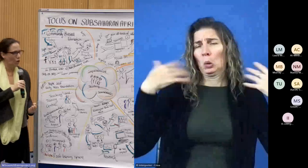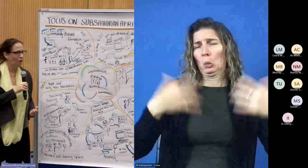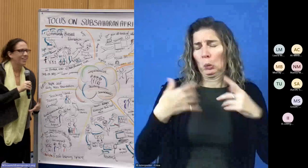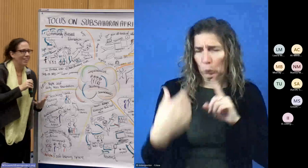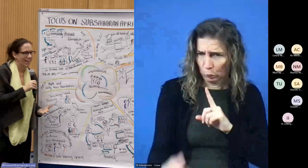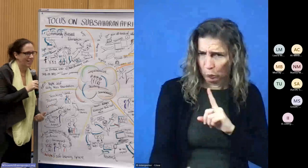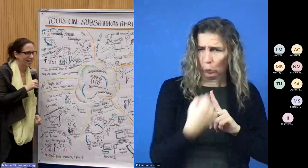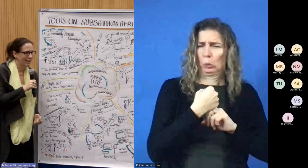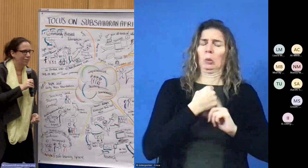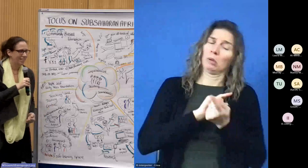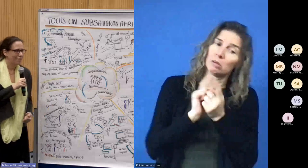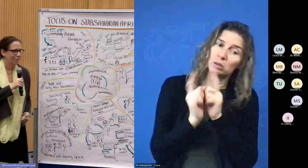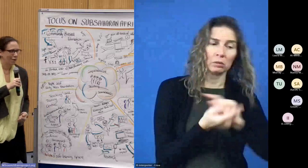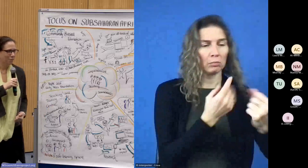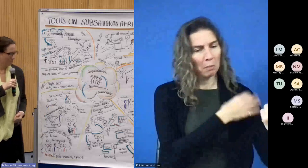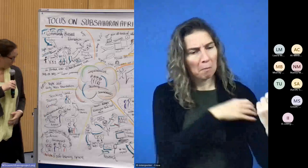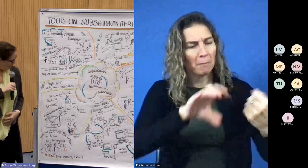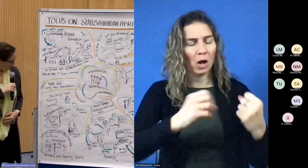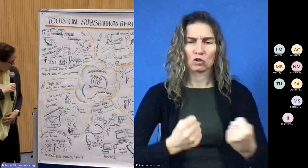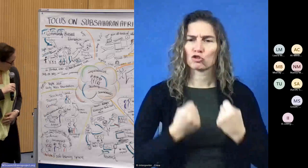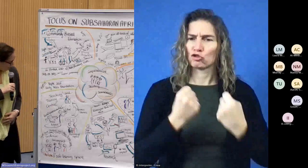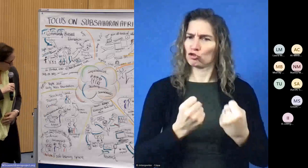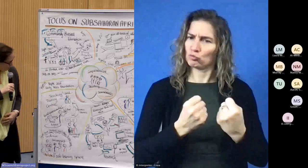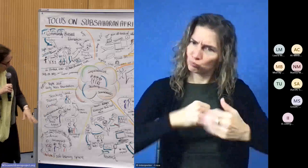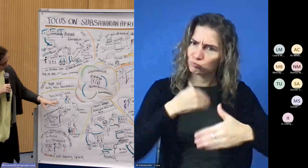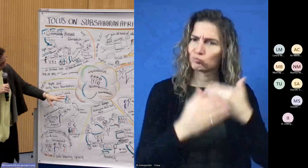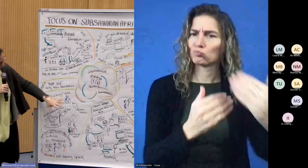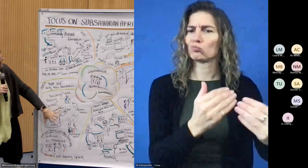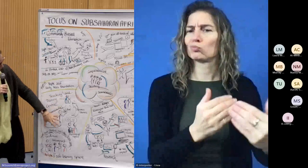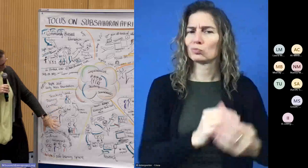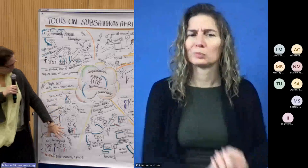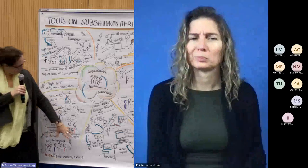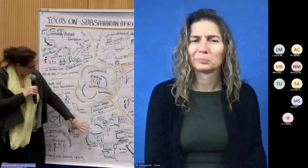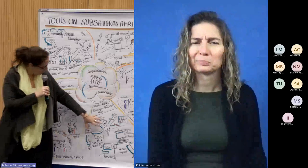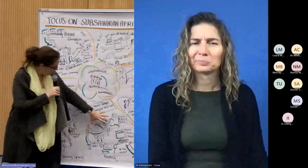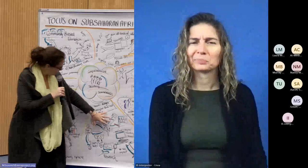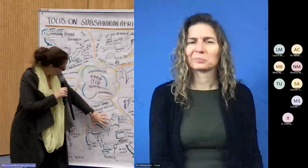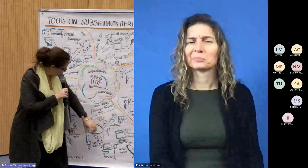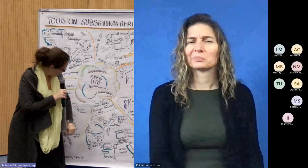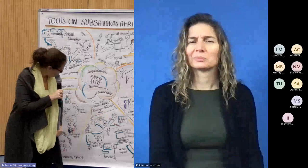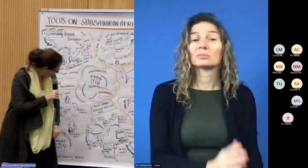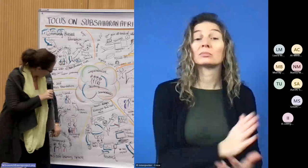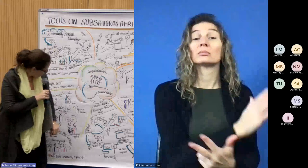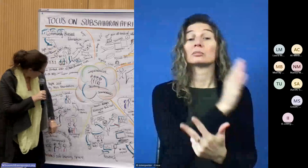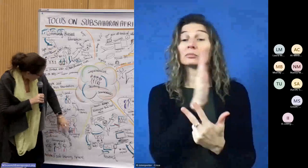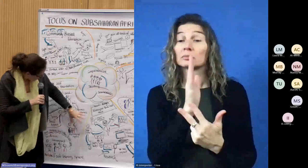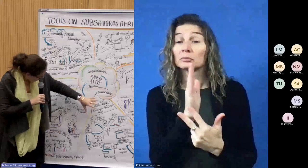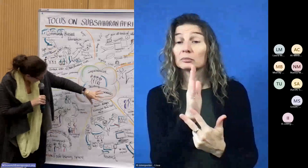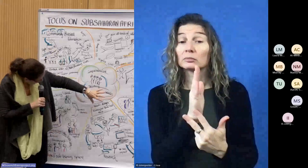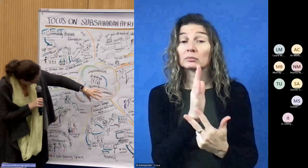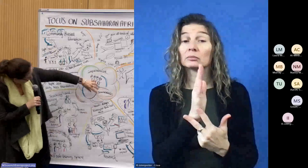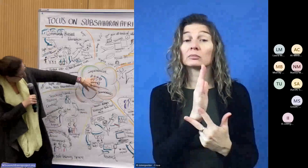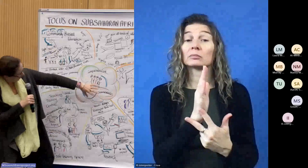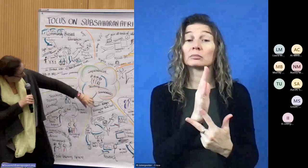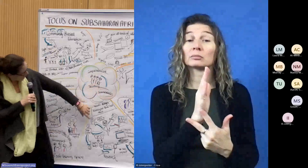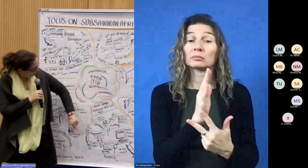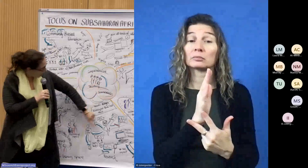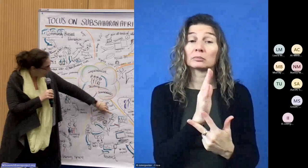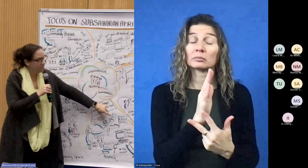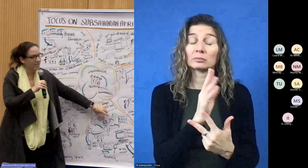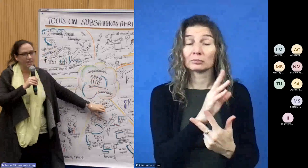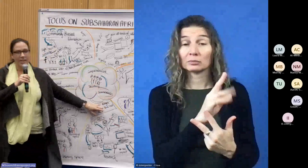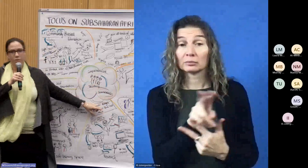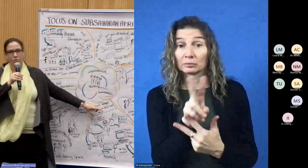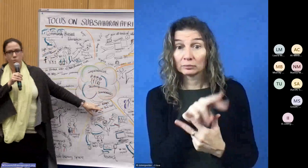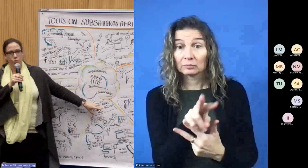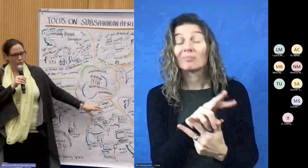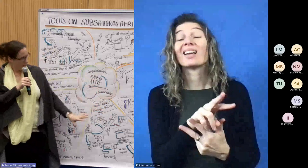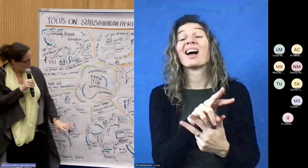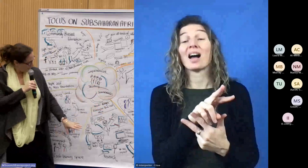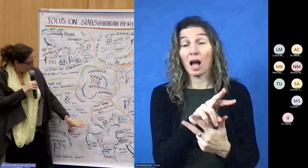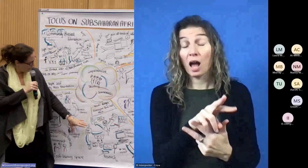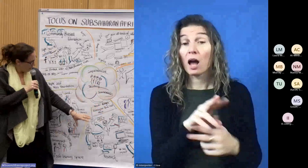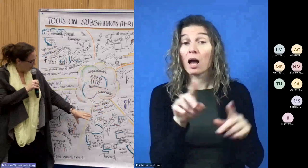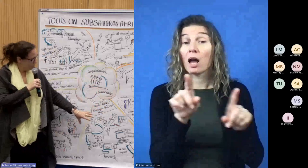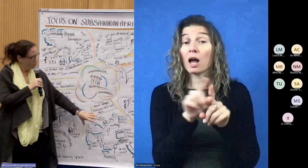strong, and can live his life now. Then we heard about barriers that can be removed. In this case,